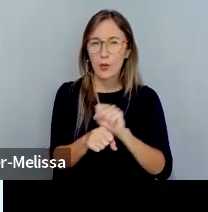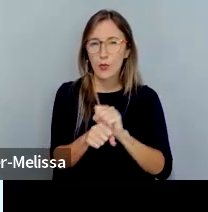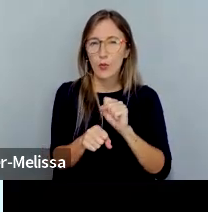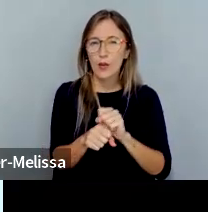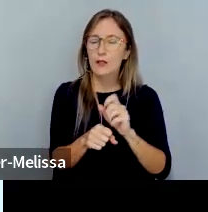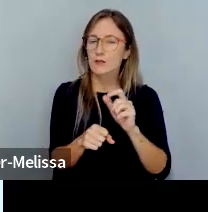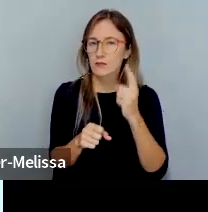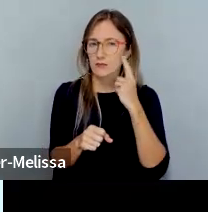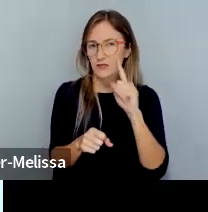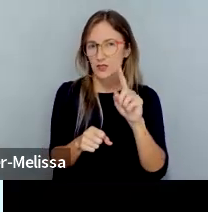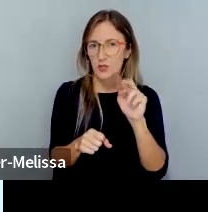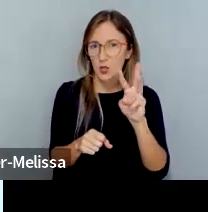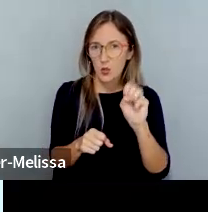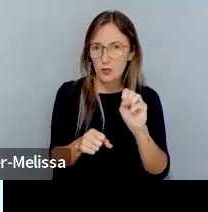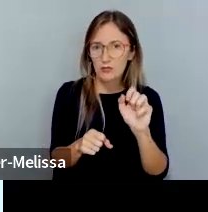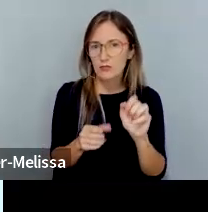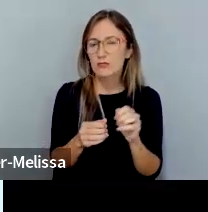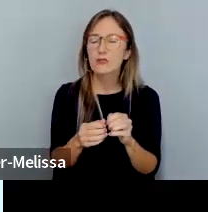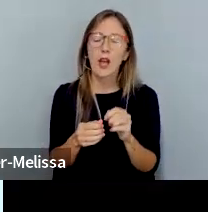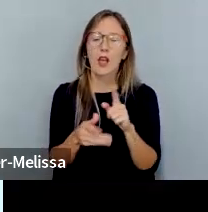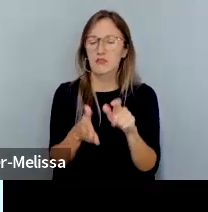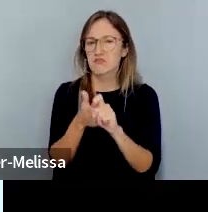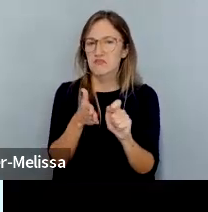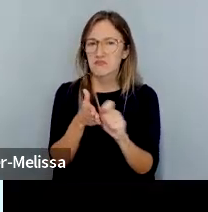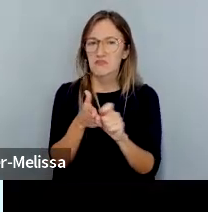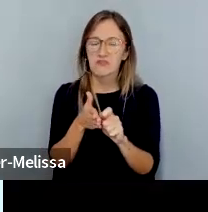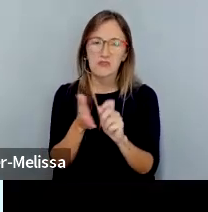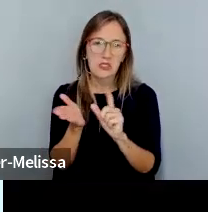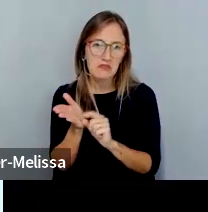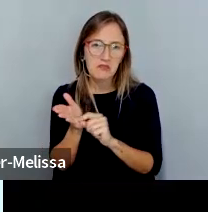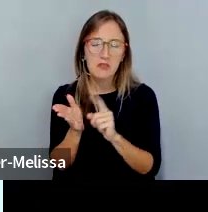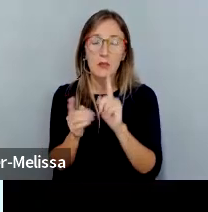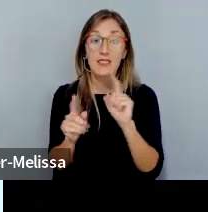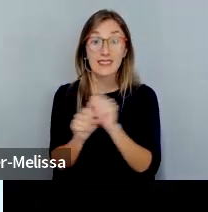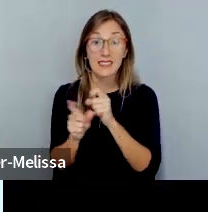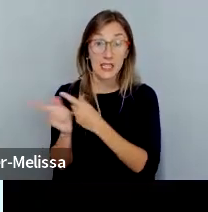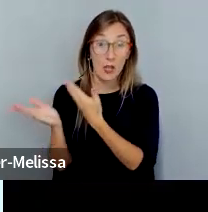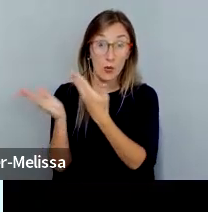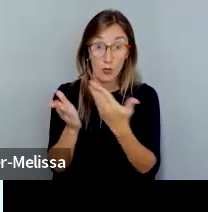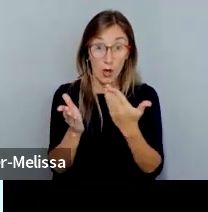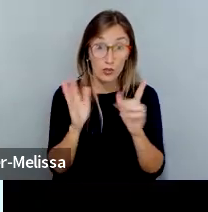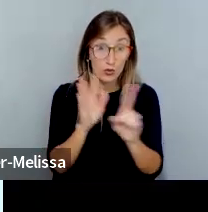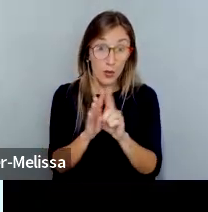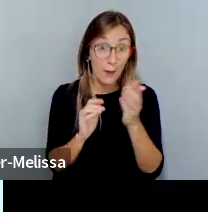Willowbrook who got in touch with Geraldo Rivera. Used to be a journalist. I don't know if he is still called a journalist or not. Anyway our he went